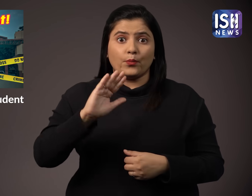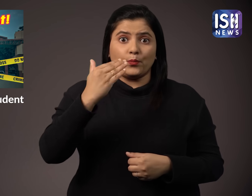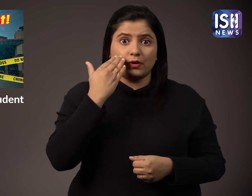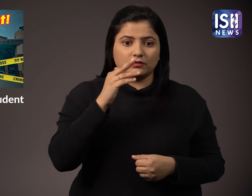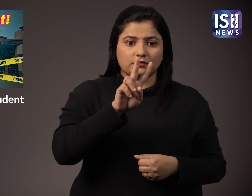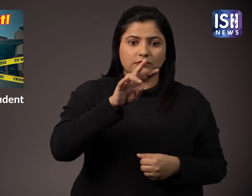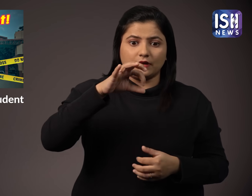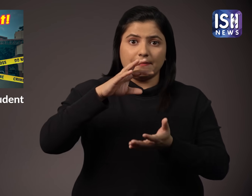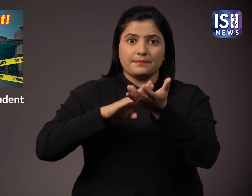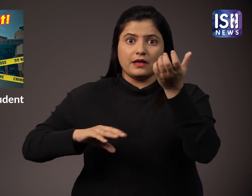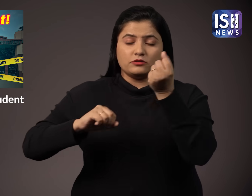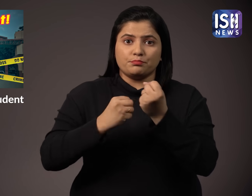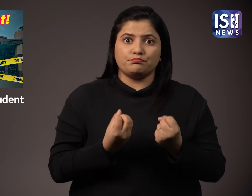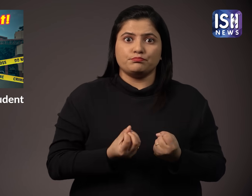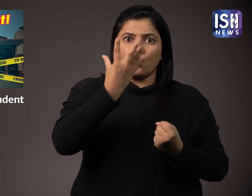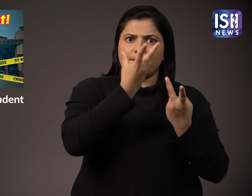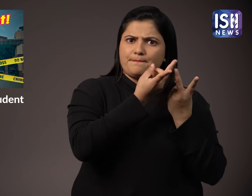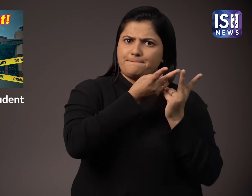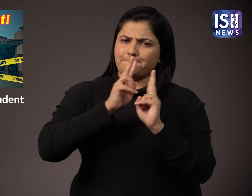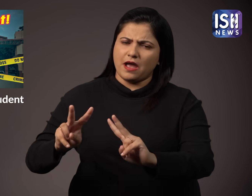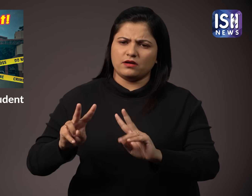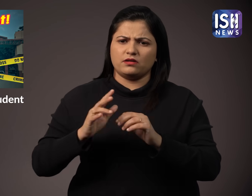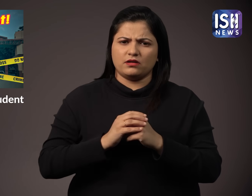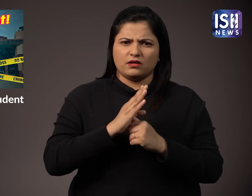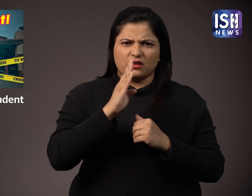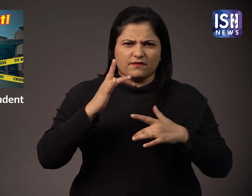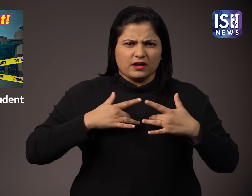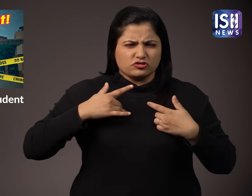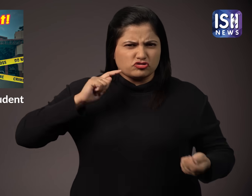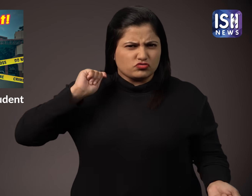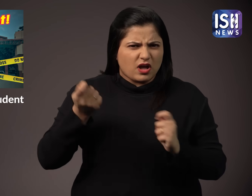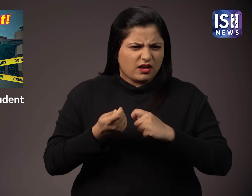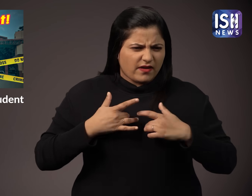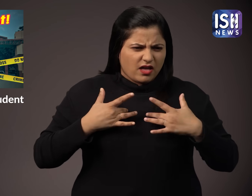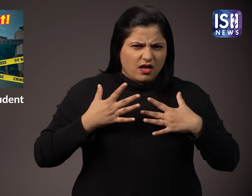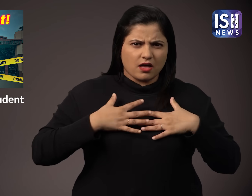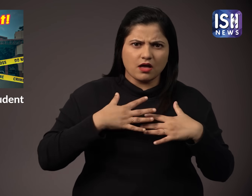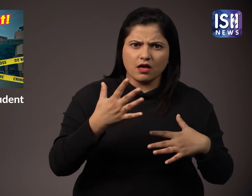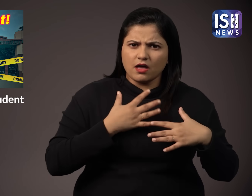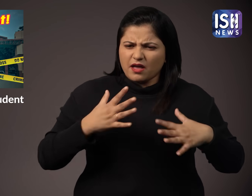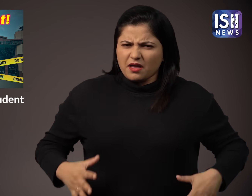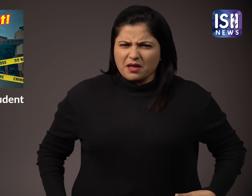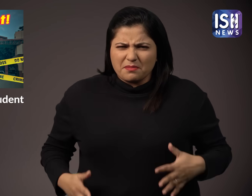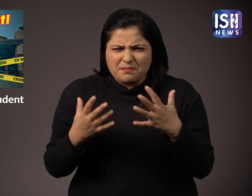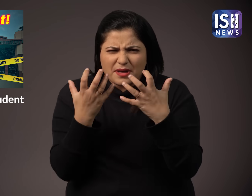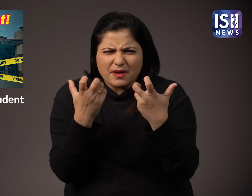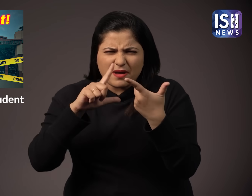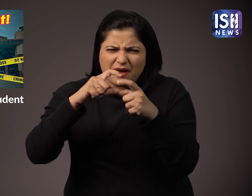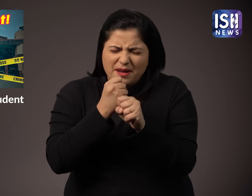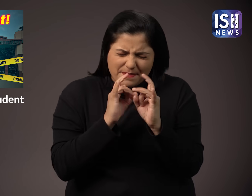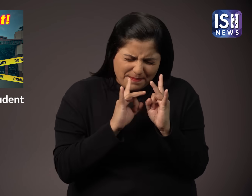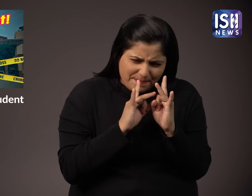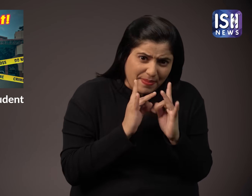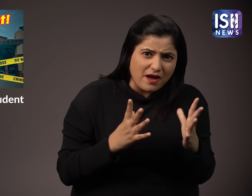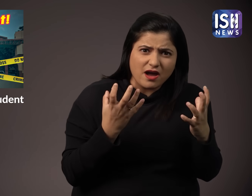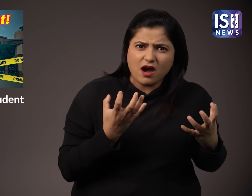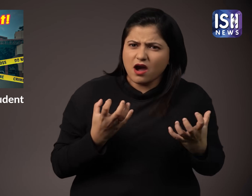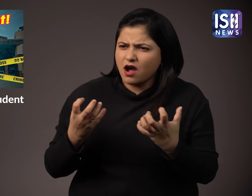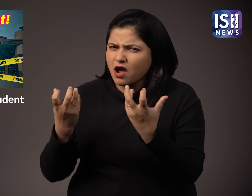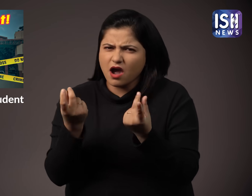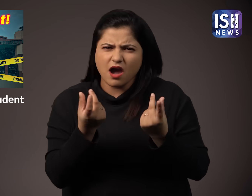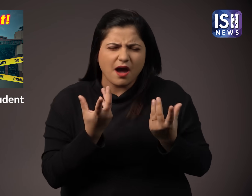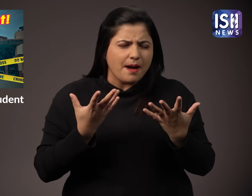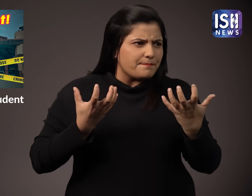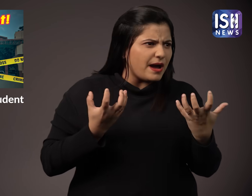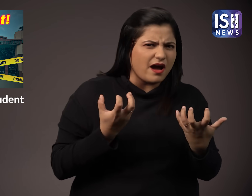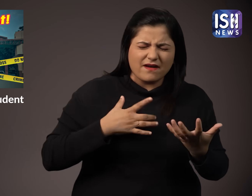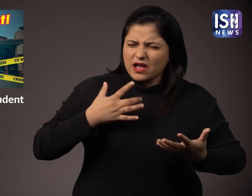"On 29th March 2025, he returned to college. He began experiencing breathlessness, dizziness, and pain in his legs.